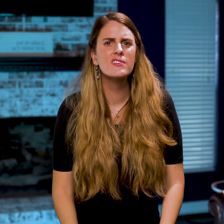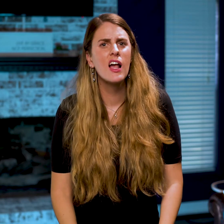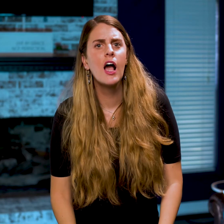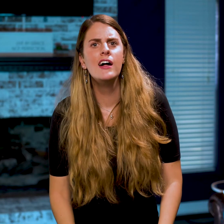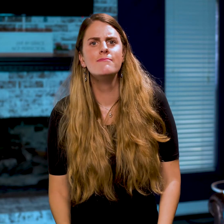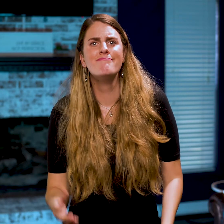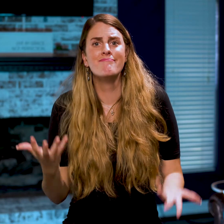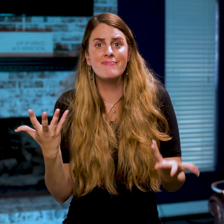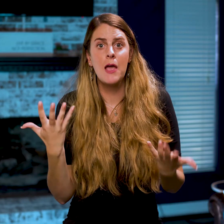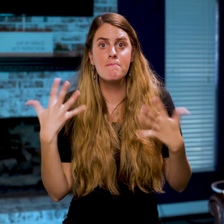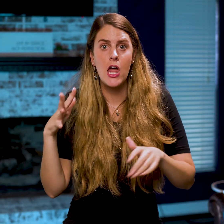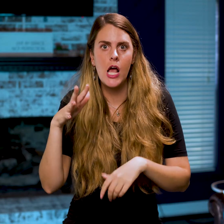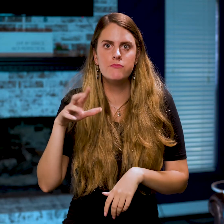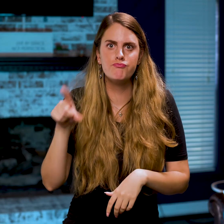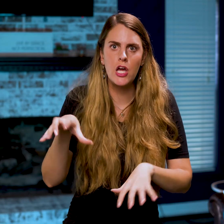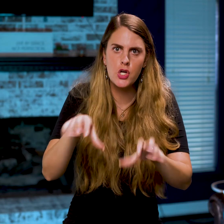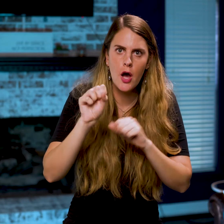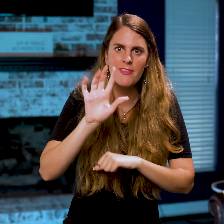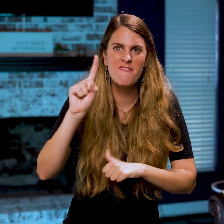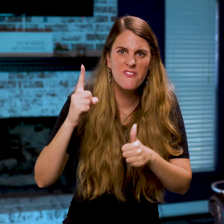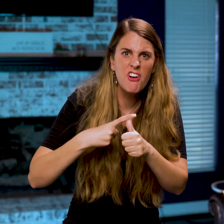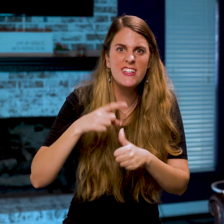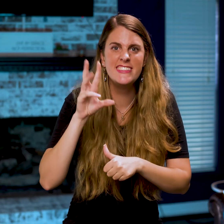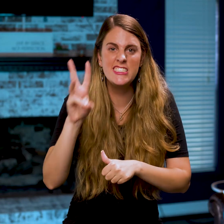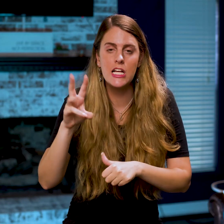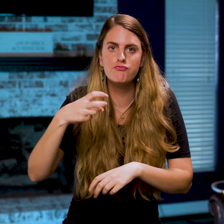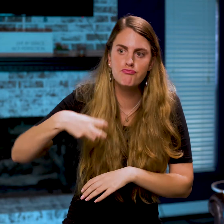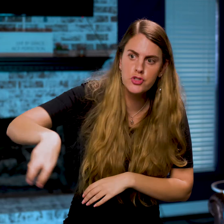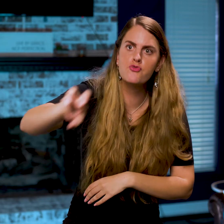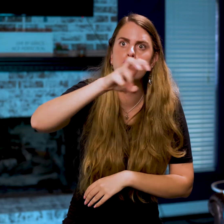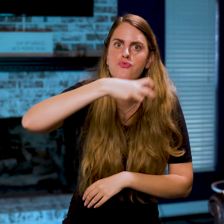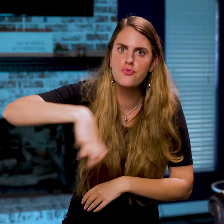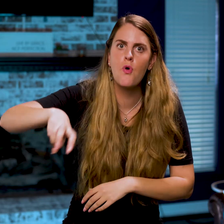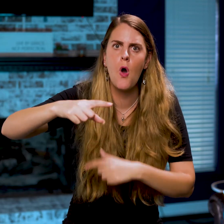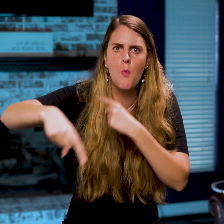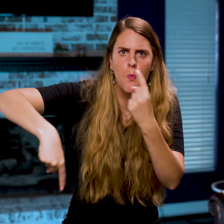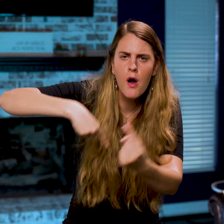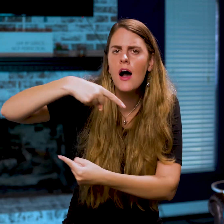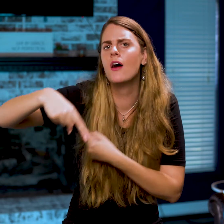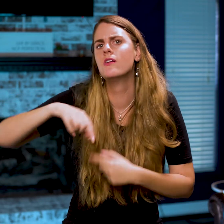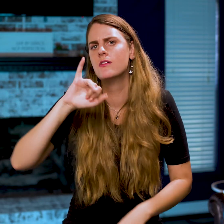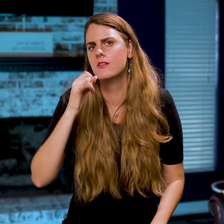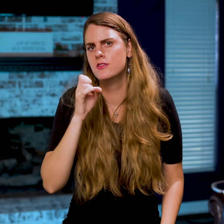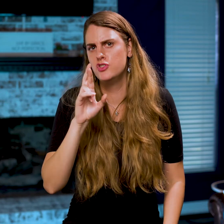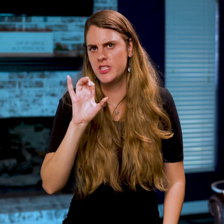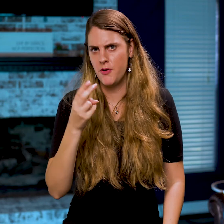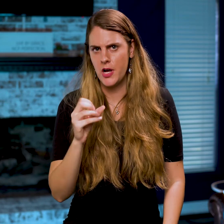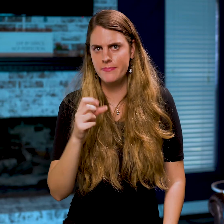As they took their first 6 trips around Jericho,